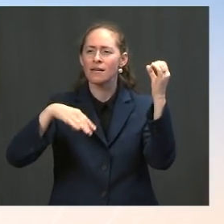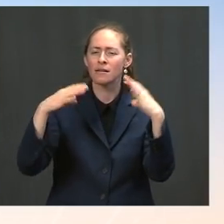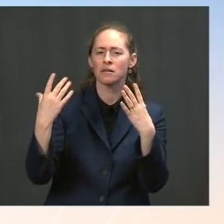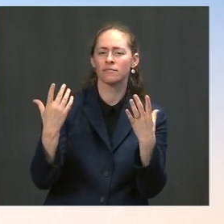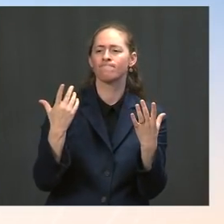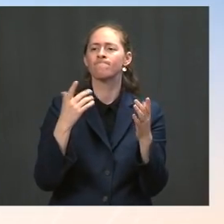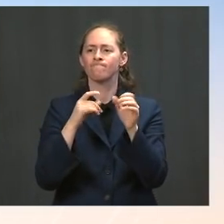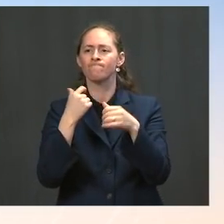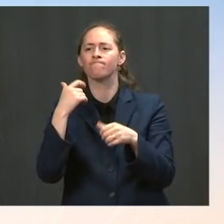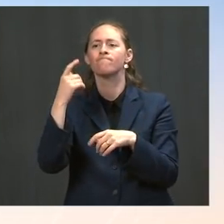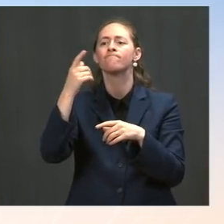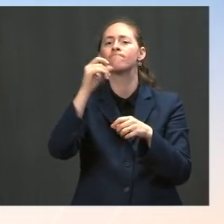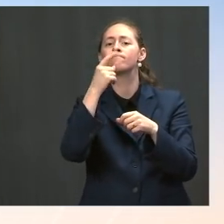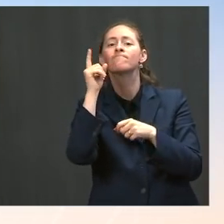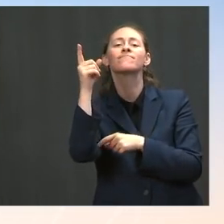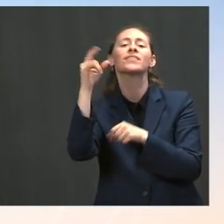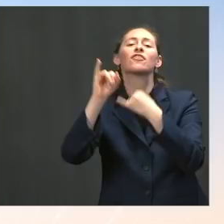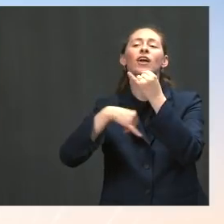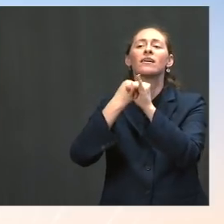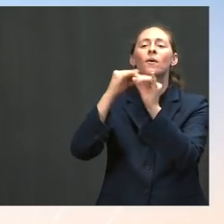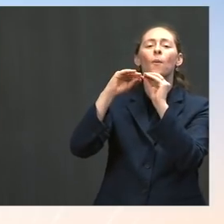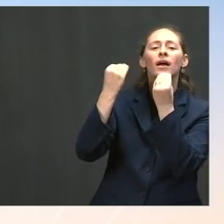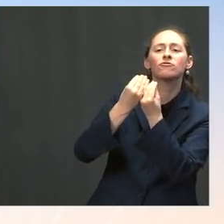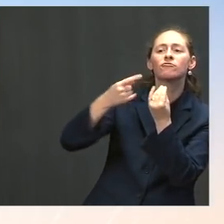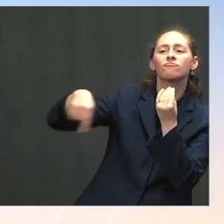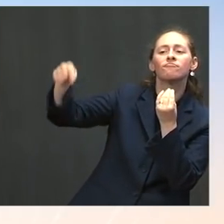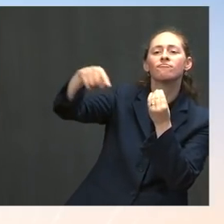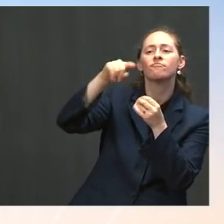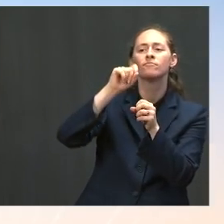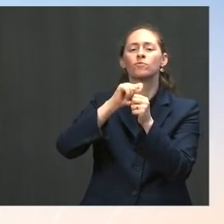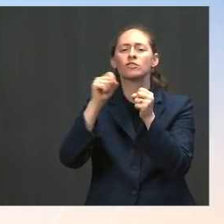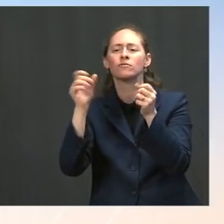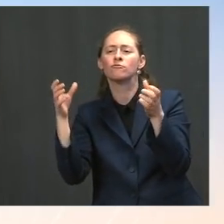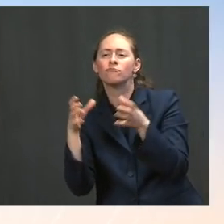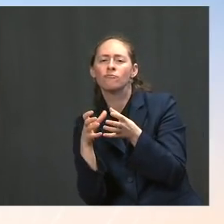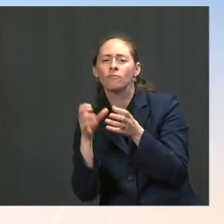to increase humanitarian assistance flows to Cuba, and work with our international partners